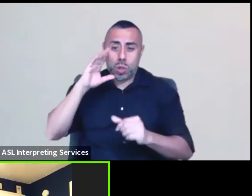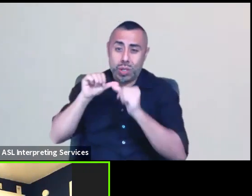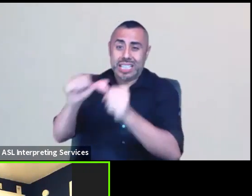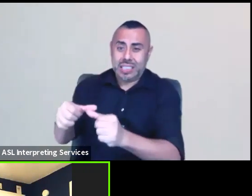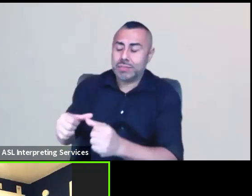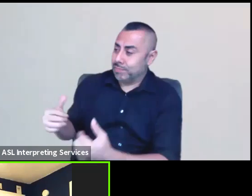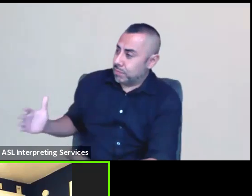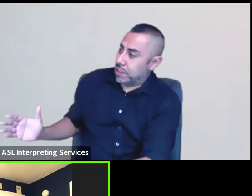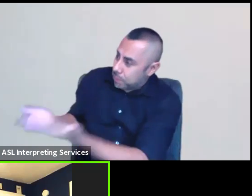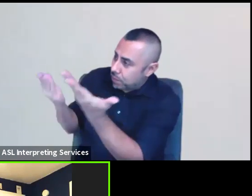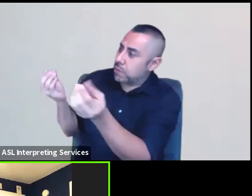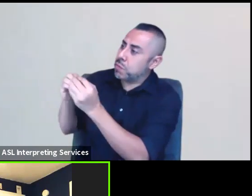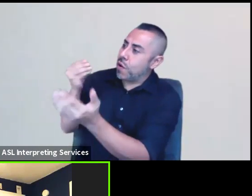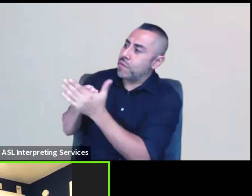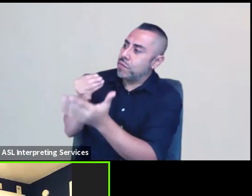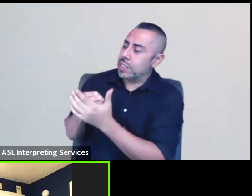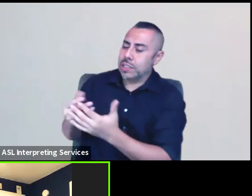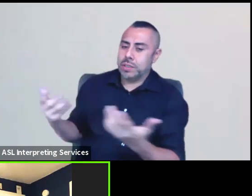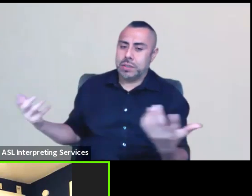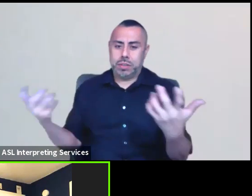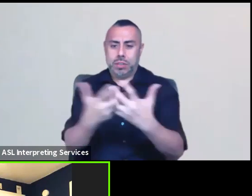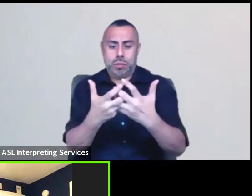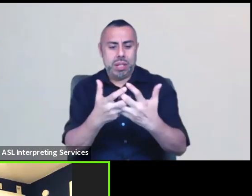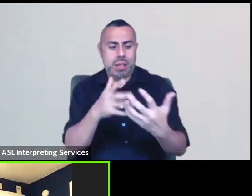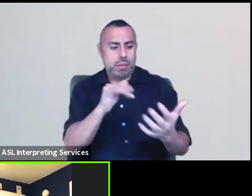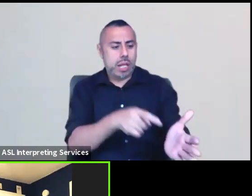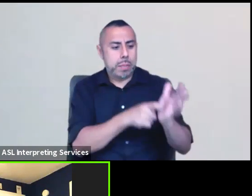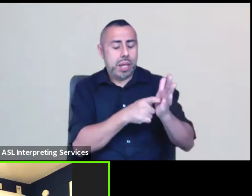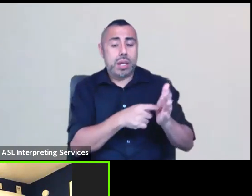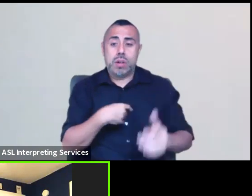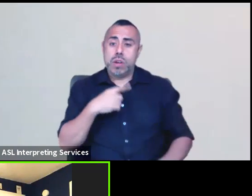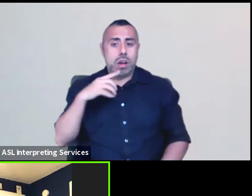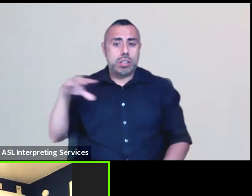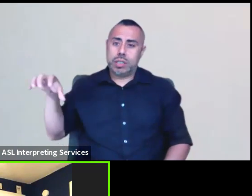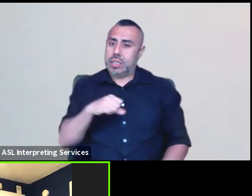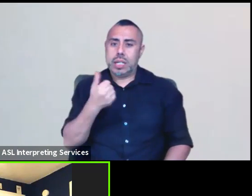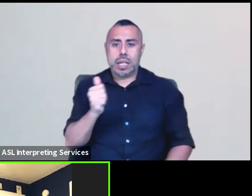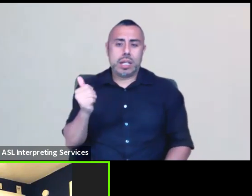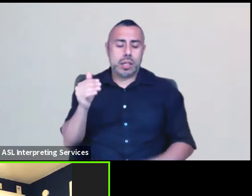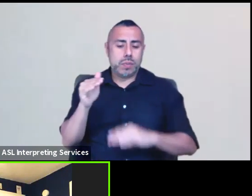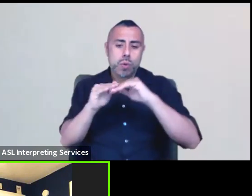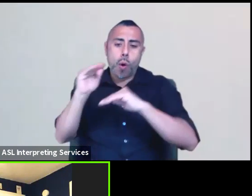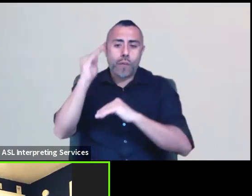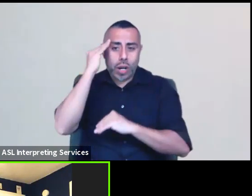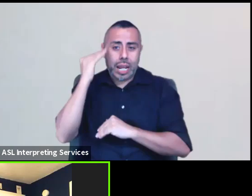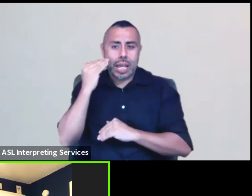Springboard is not taking any overheard from the fundraiser, it's being distributed directly to artists. And for us, we have an internal review process